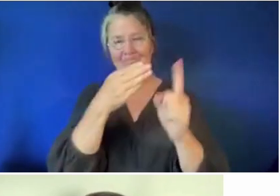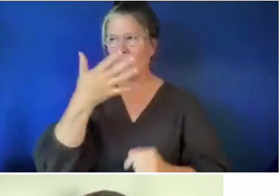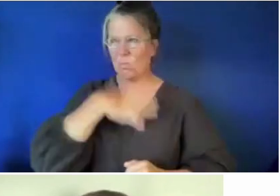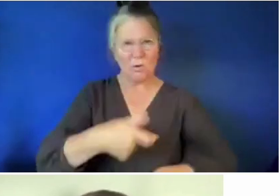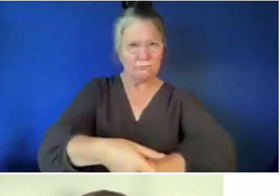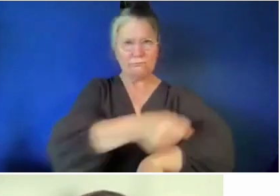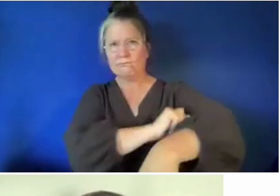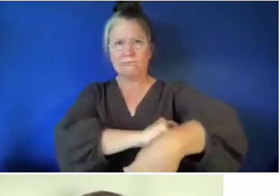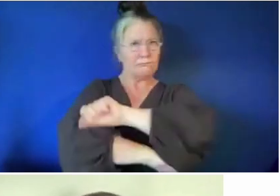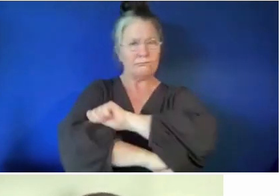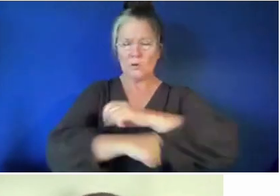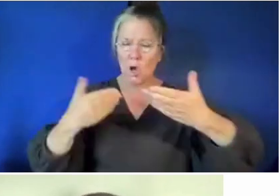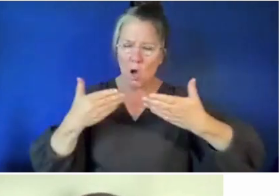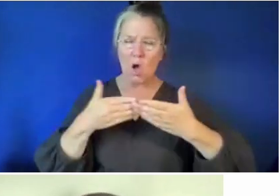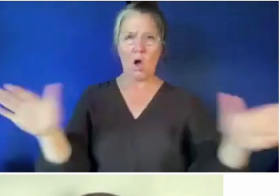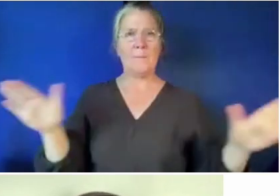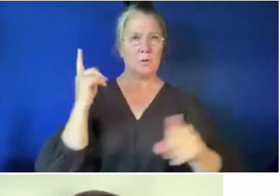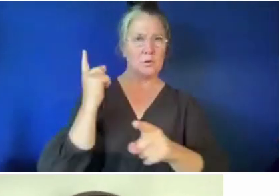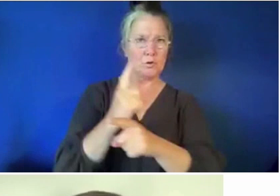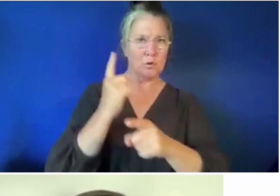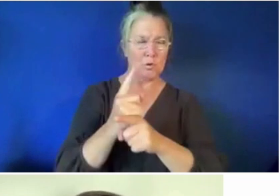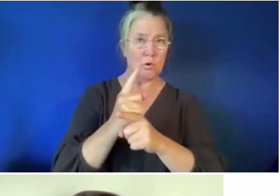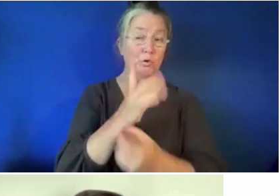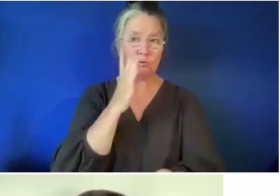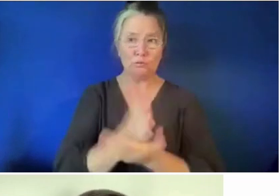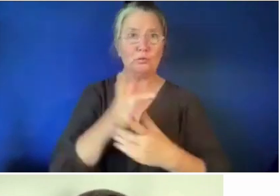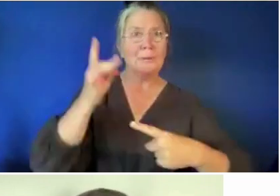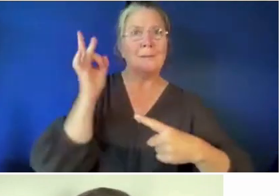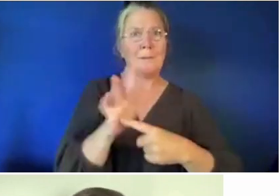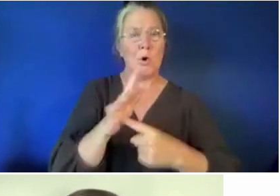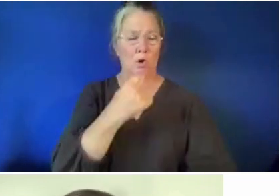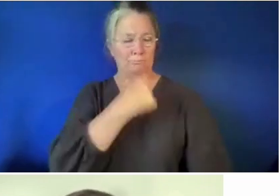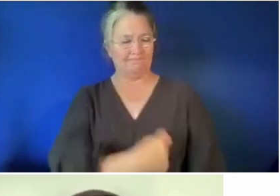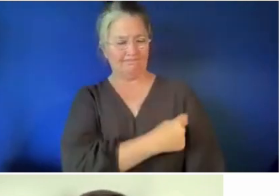to highlight the central role that integrity has. And in our different operations, whatever roles we do,